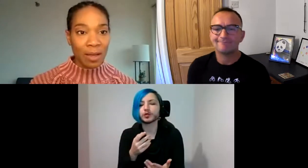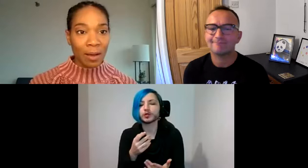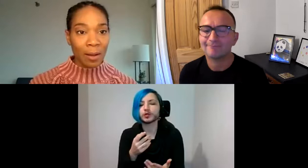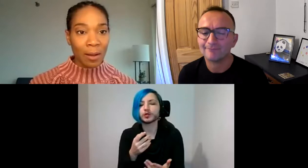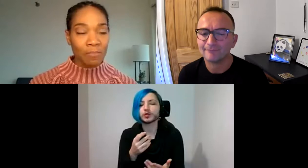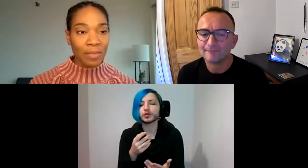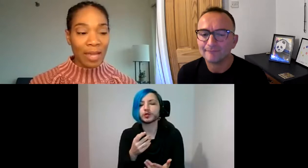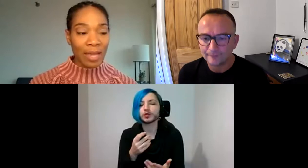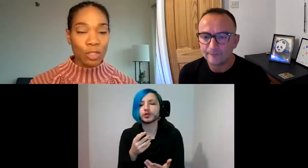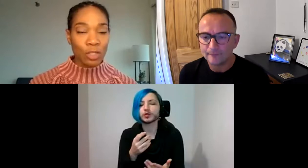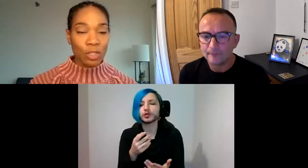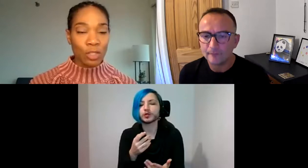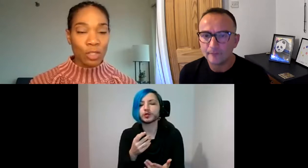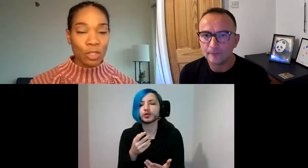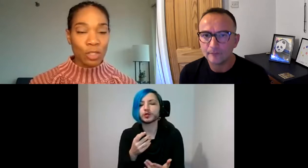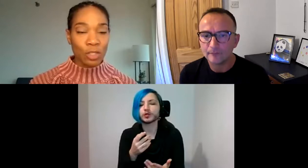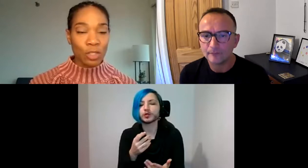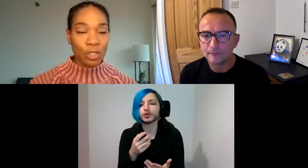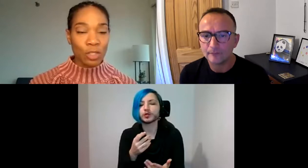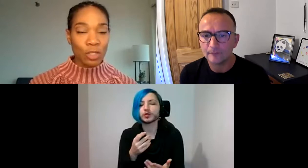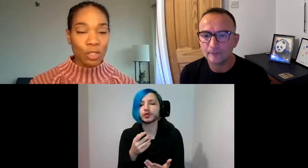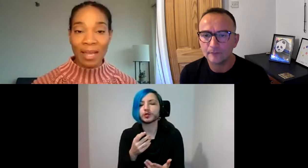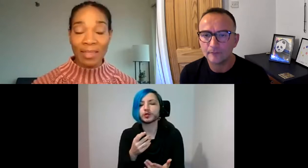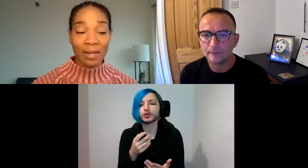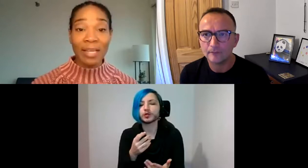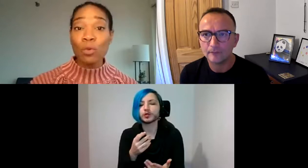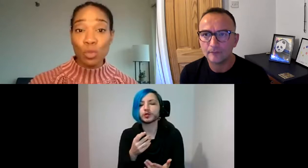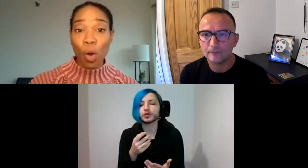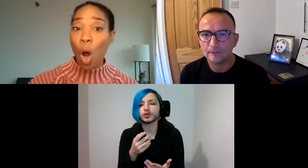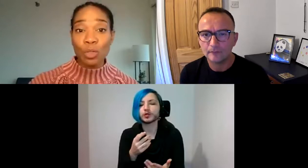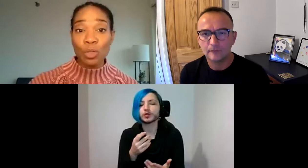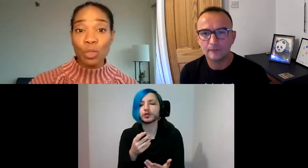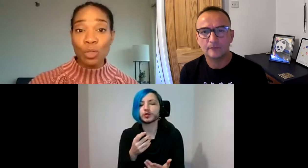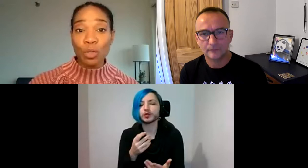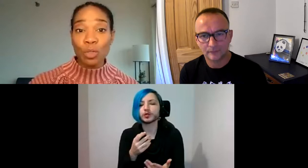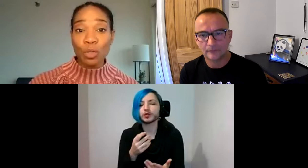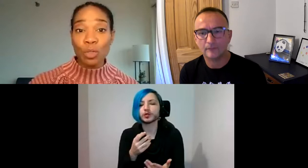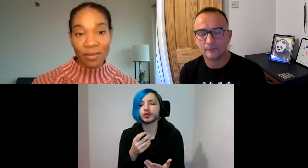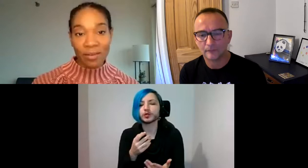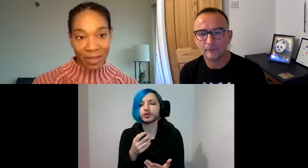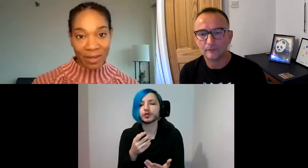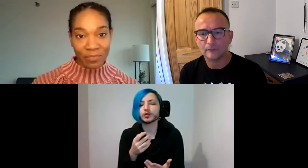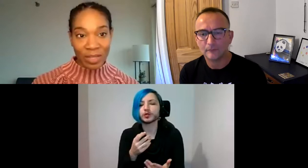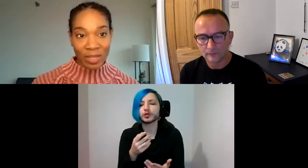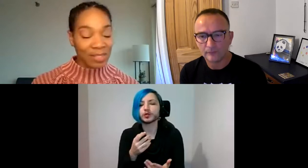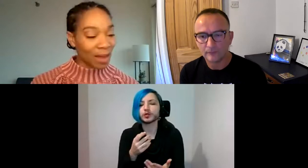this_is not like a standing document, I think it's a floating document because it will for ever change